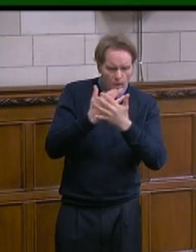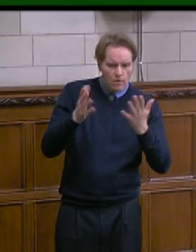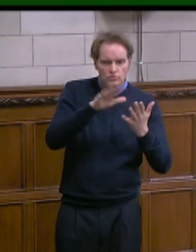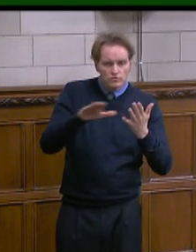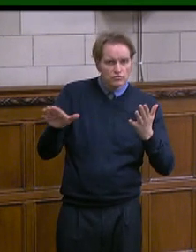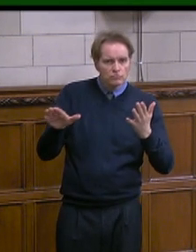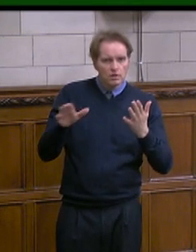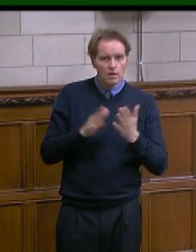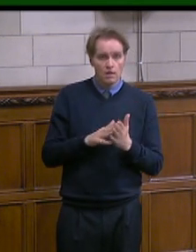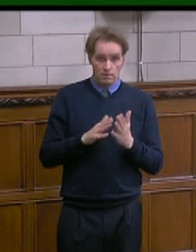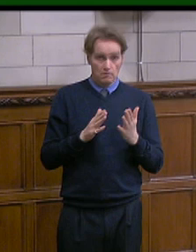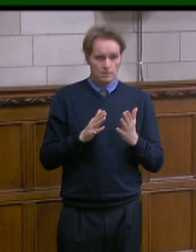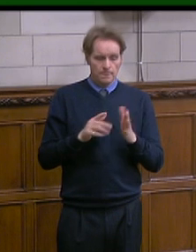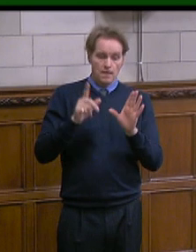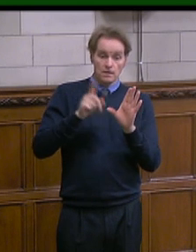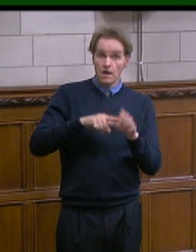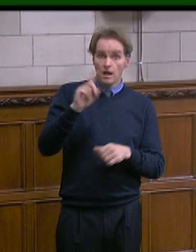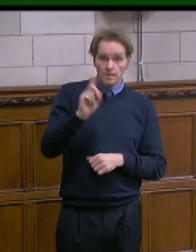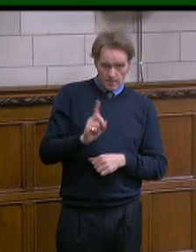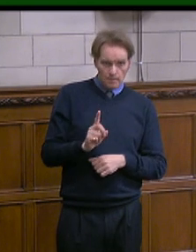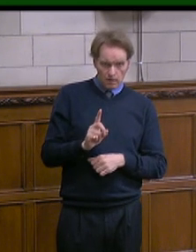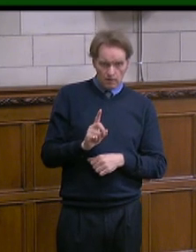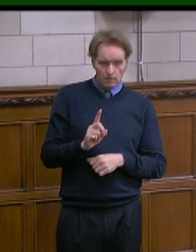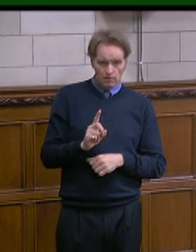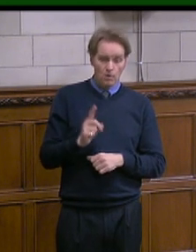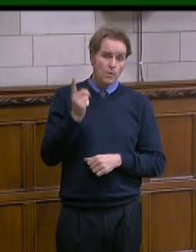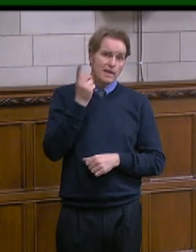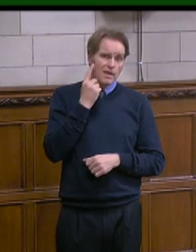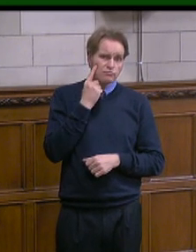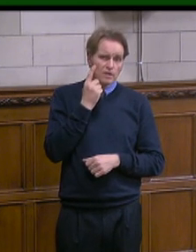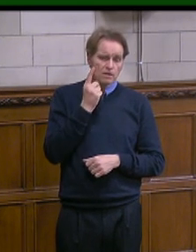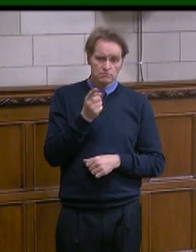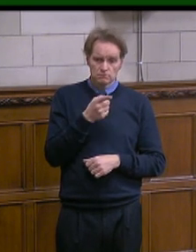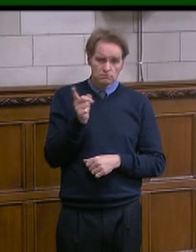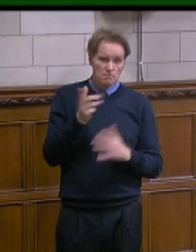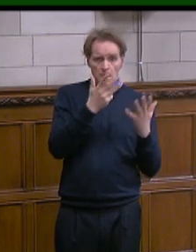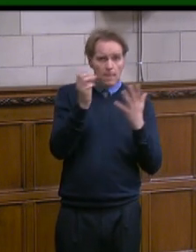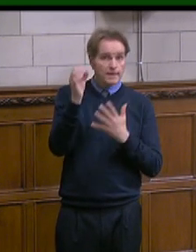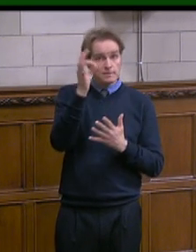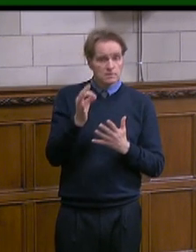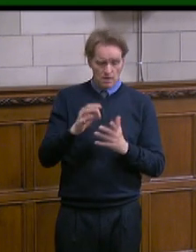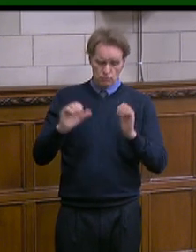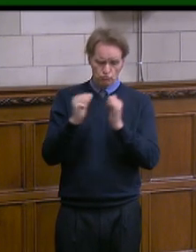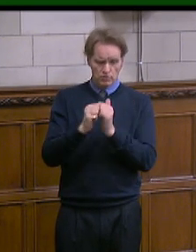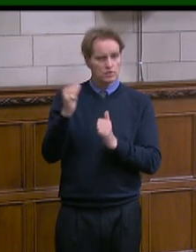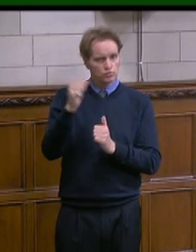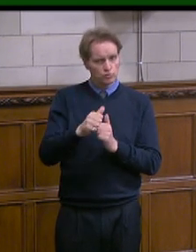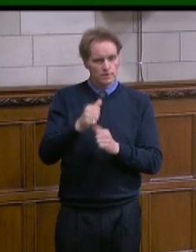that nine out of 10 young people who are not deaf agree that British Sign Language should be offered in schools as a GCSE.